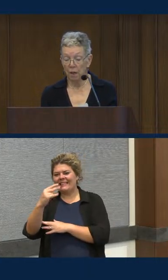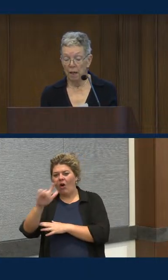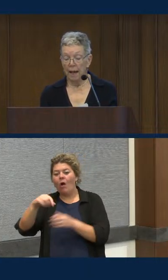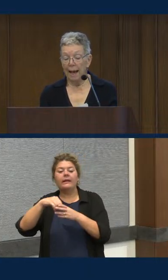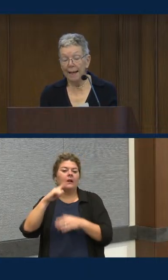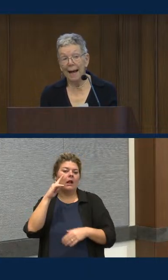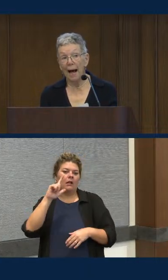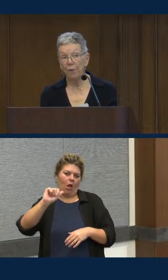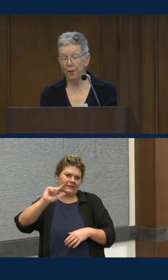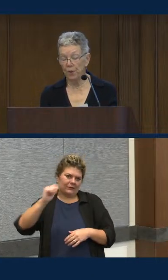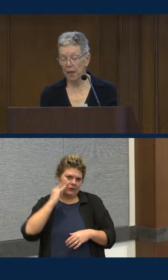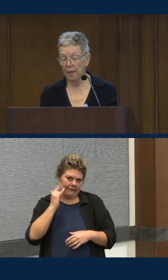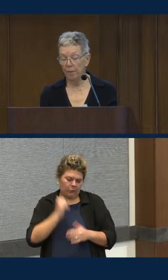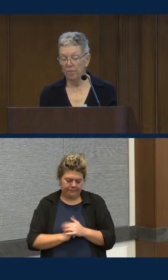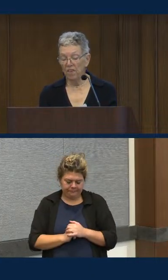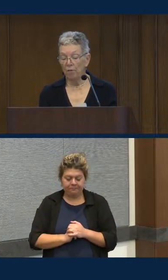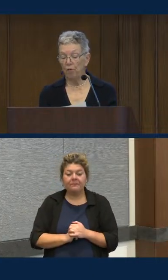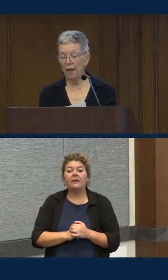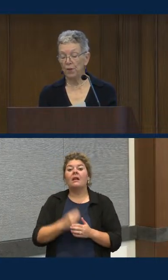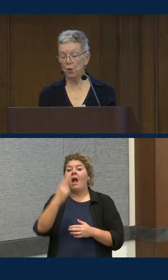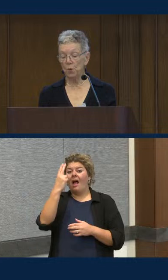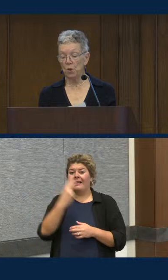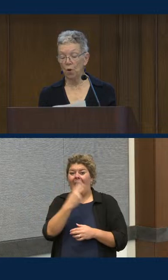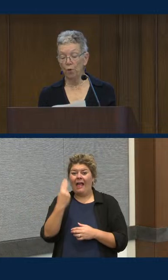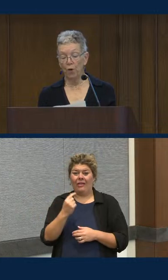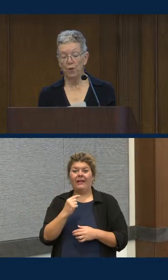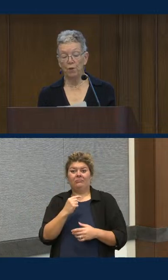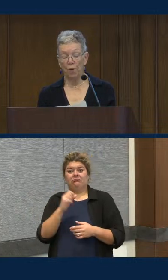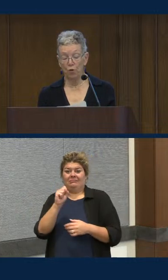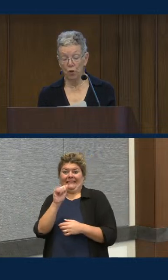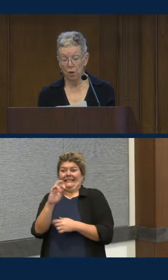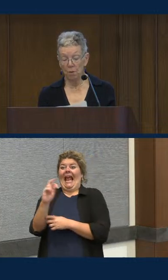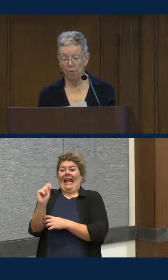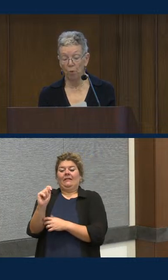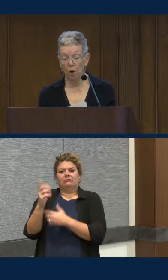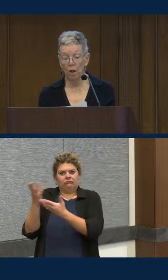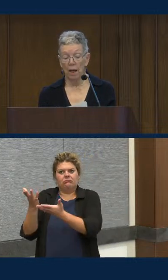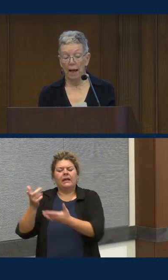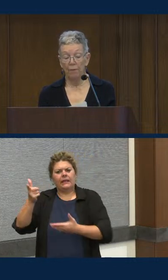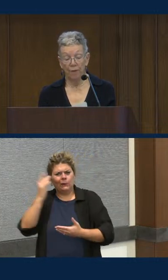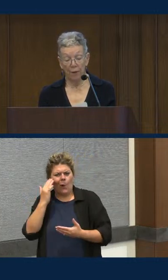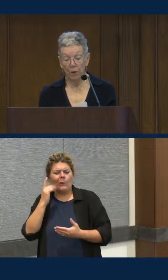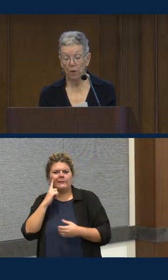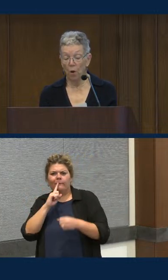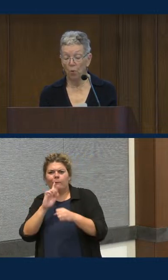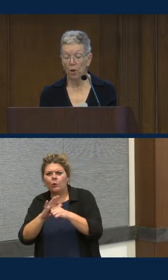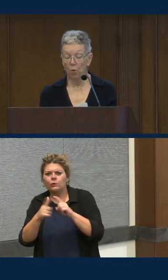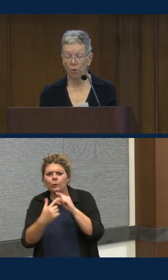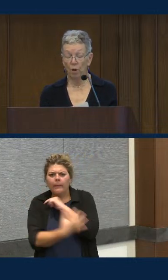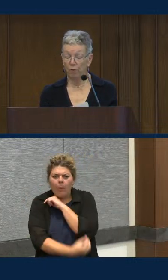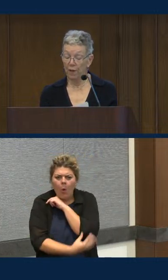Francis was known for his devotion to the poor and founding the holy order of